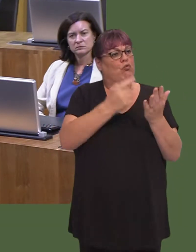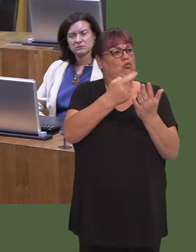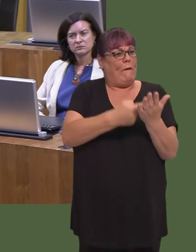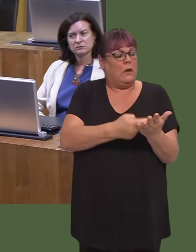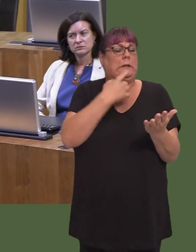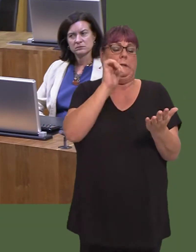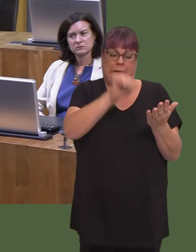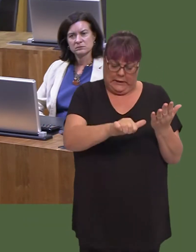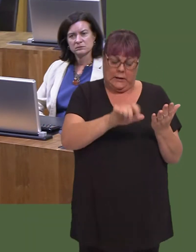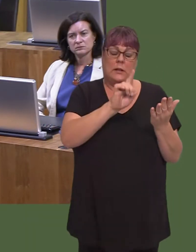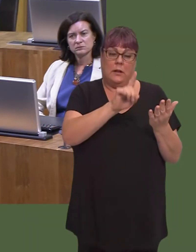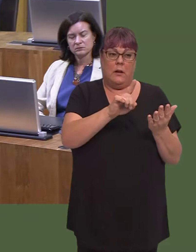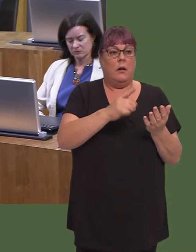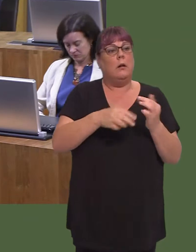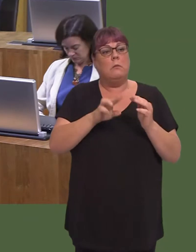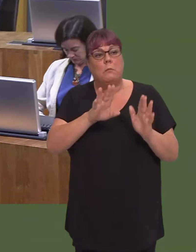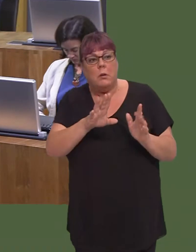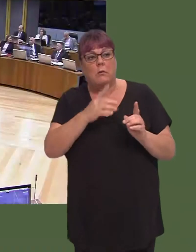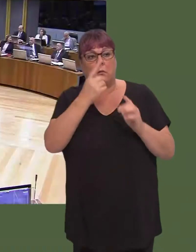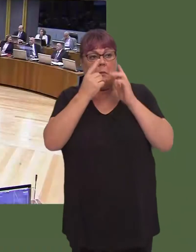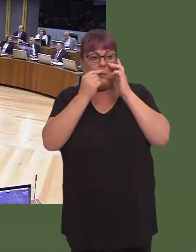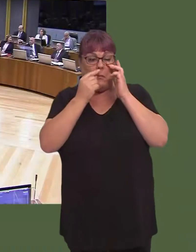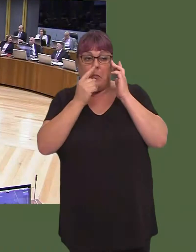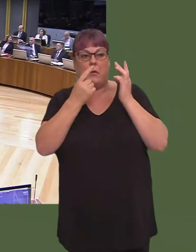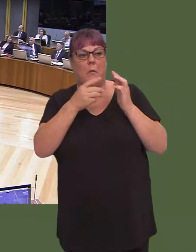at A&E services in north Walesóthis is more than all the other health boards combined;